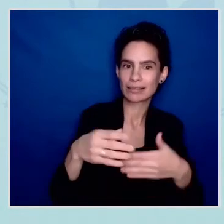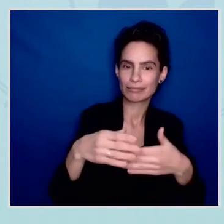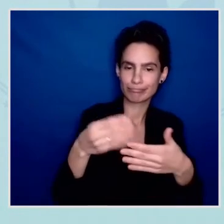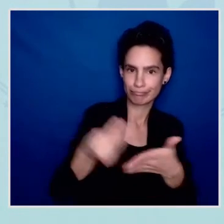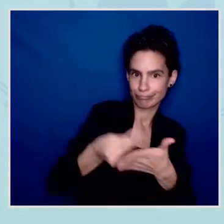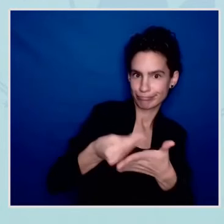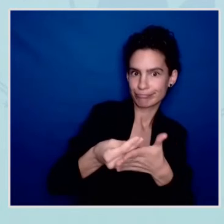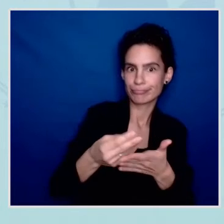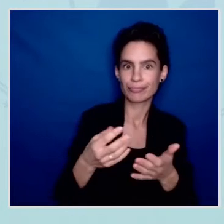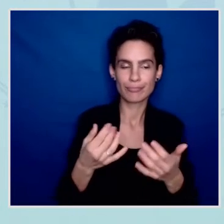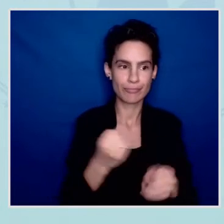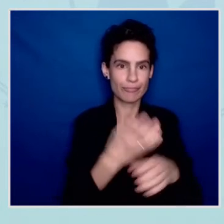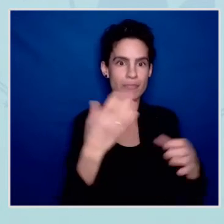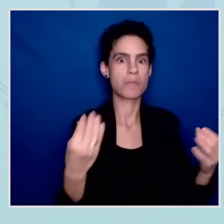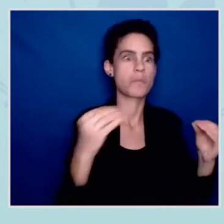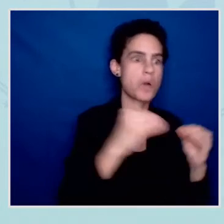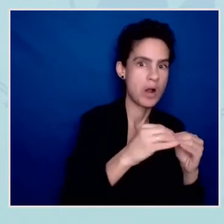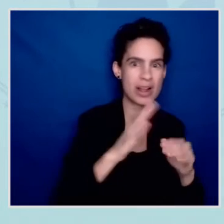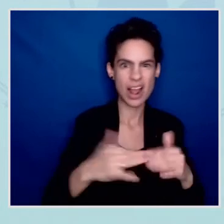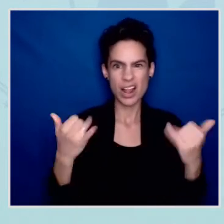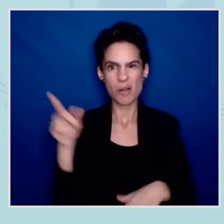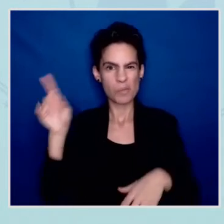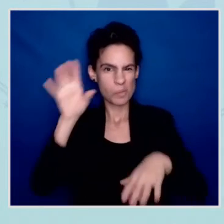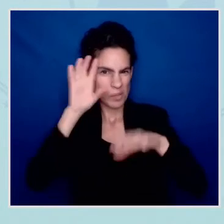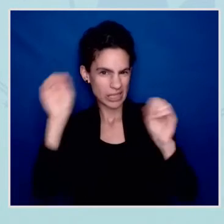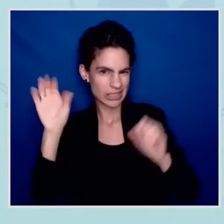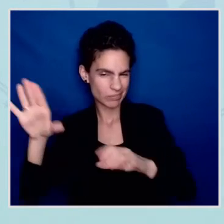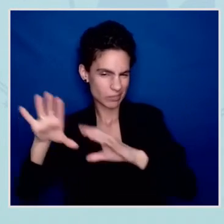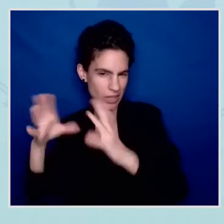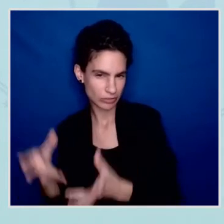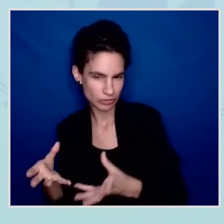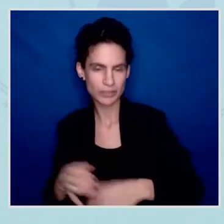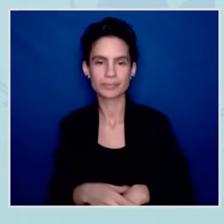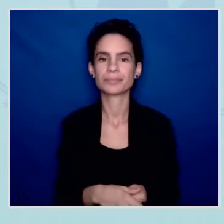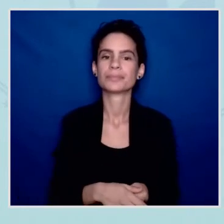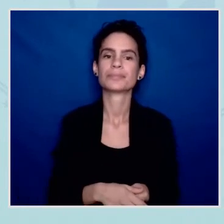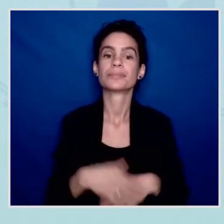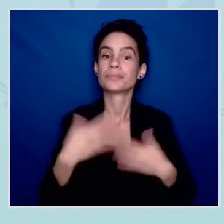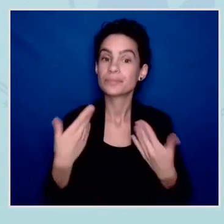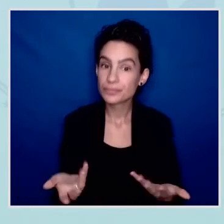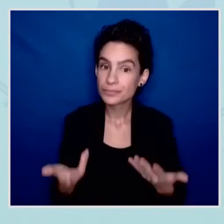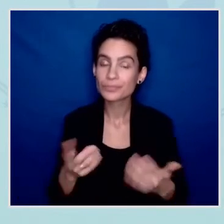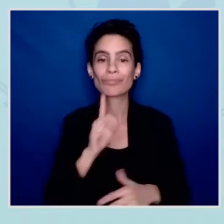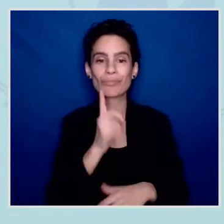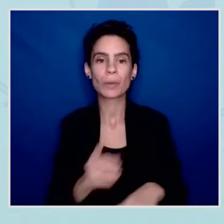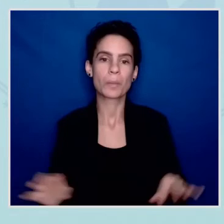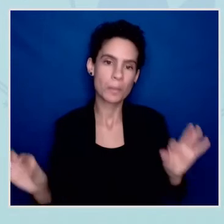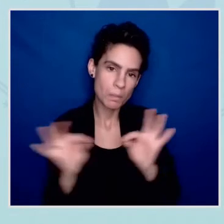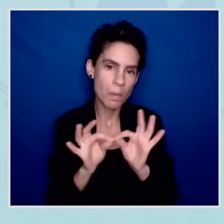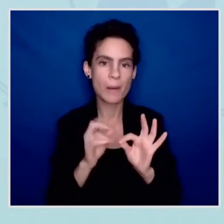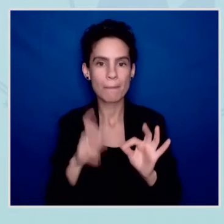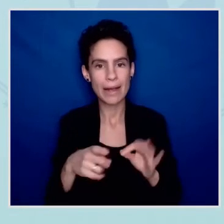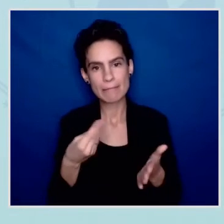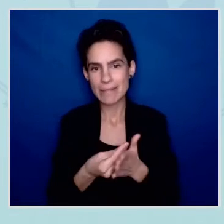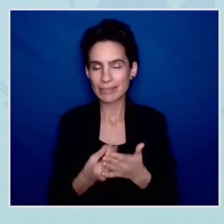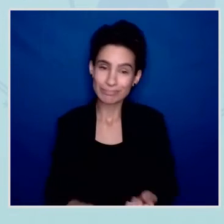WOULD CREATE 18.6 MILLION JOBS, CREATE $2 TRILLION MORE IN